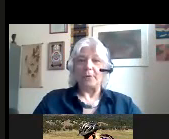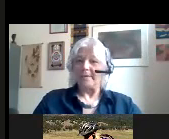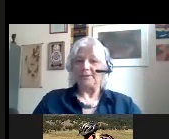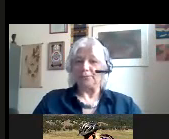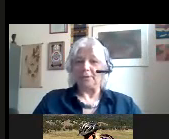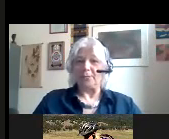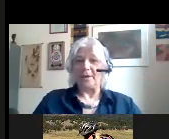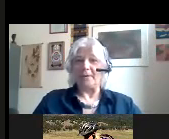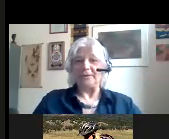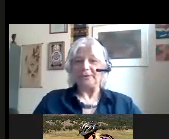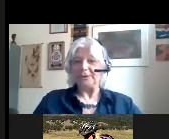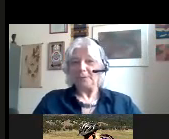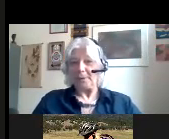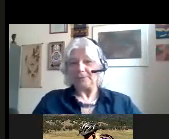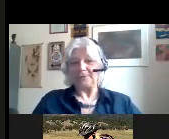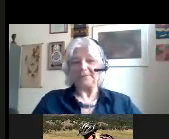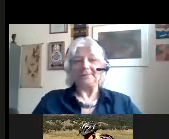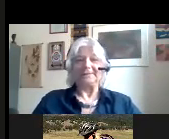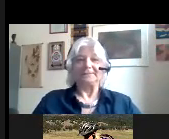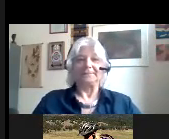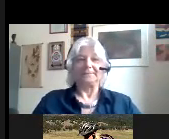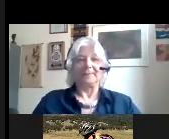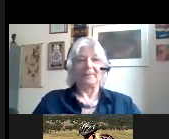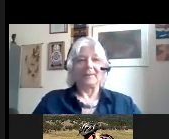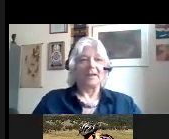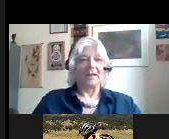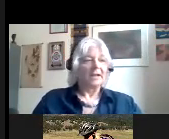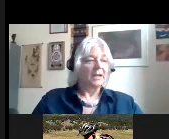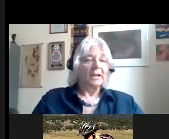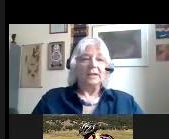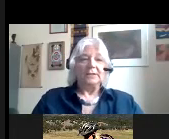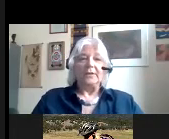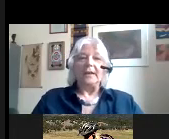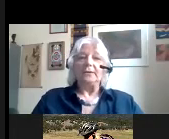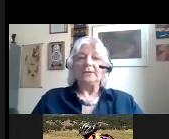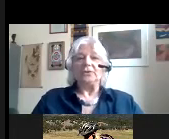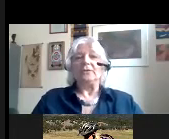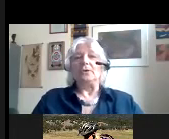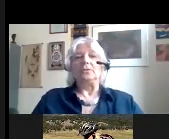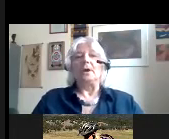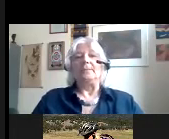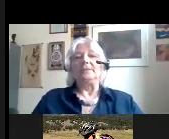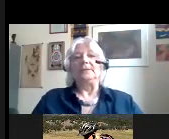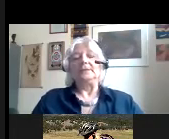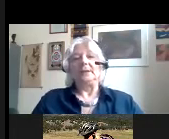That's really the one I want to explore the most. That intersection of cultural competence and